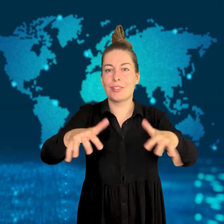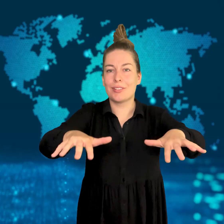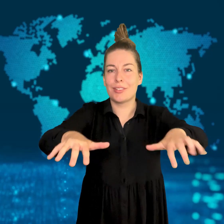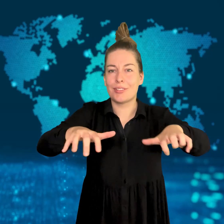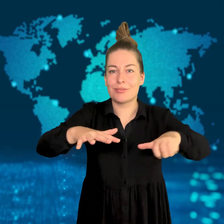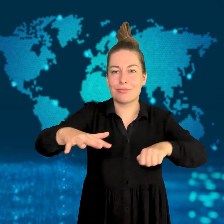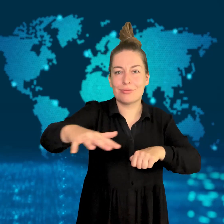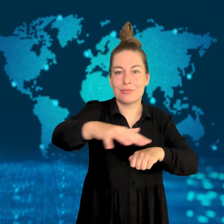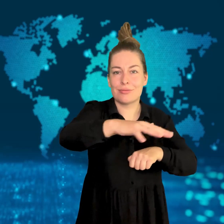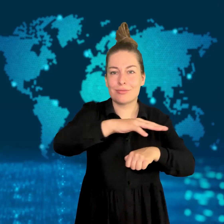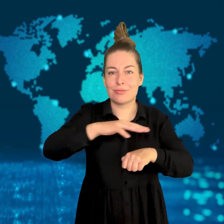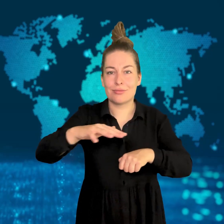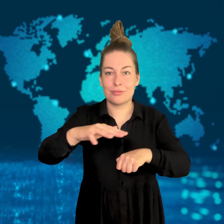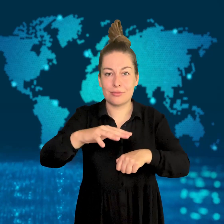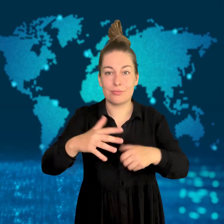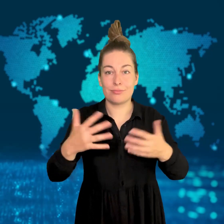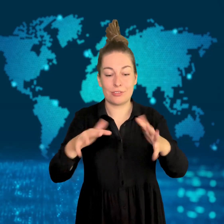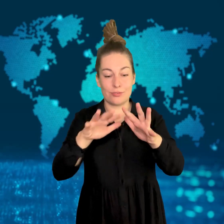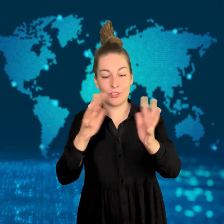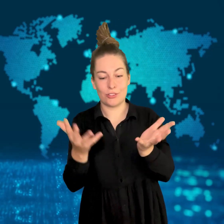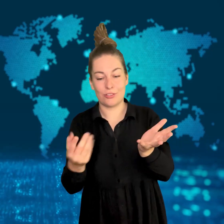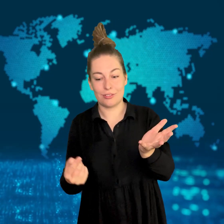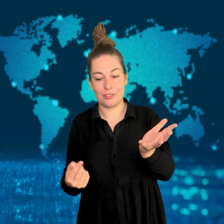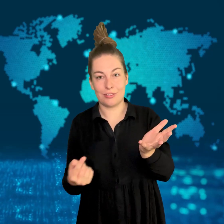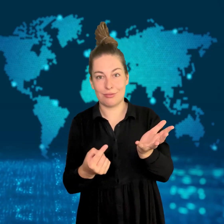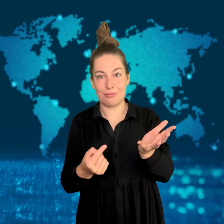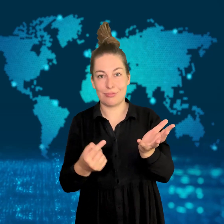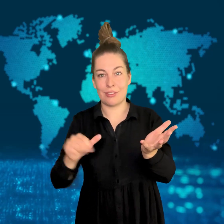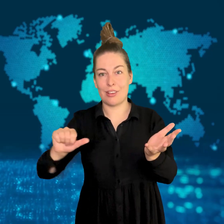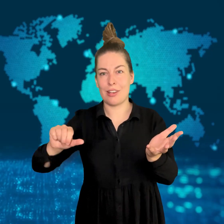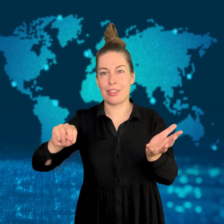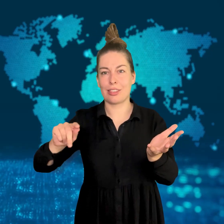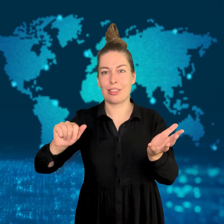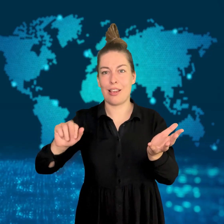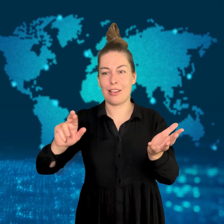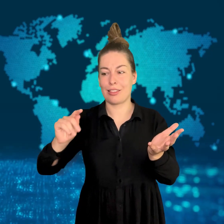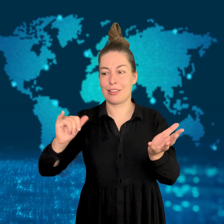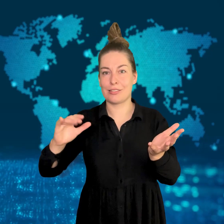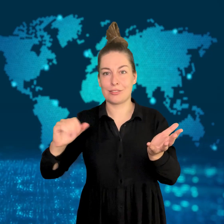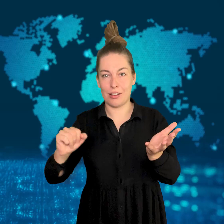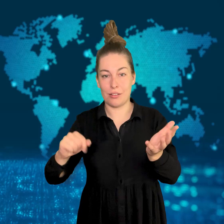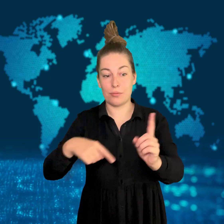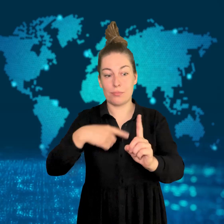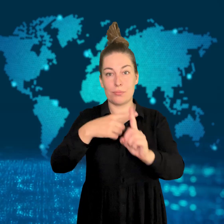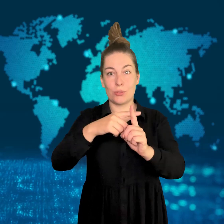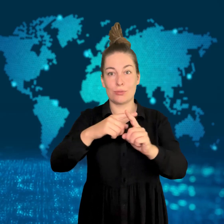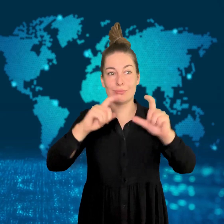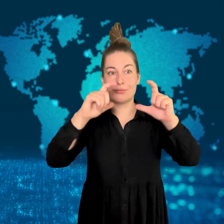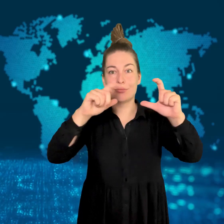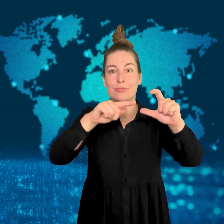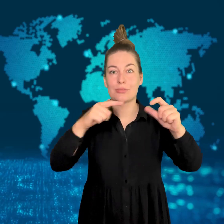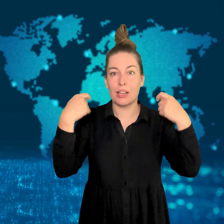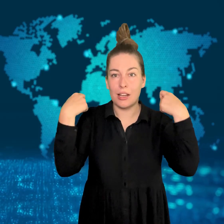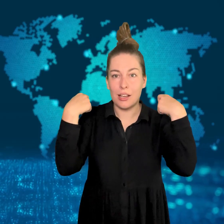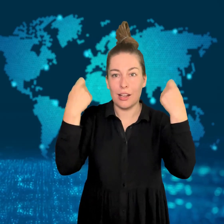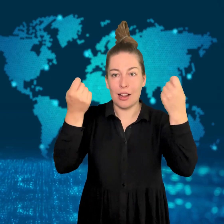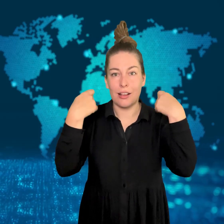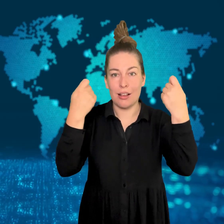One glacier has melted so fast that it has been nicknamed "the Doomsday Glacier."